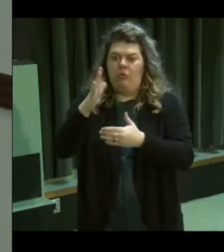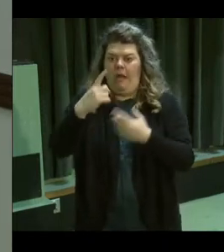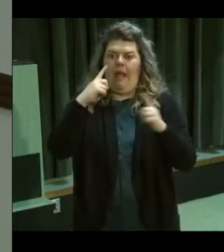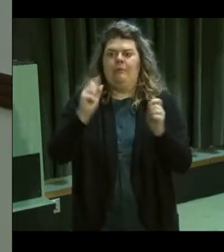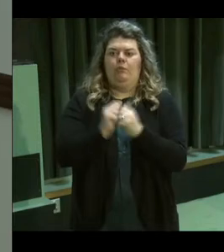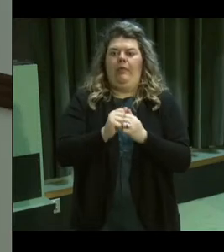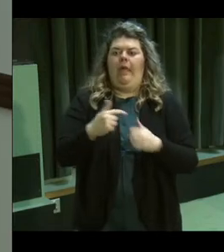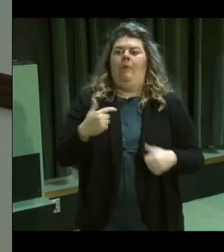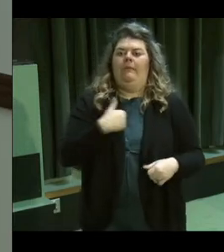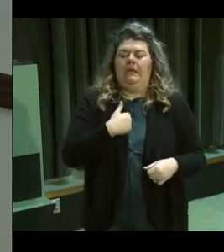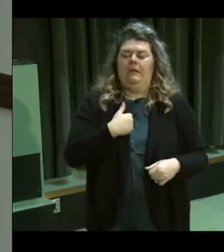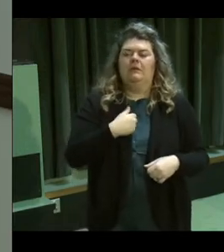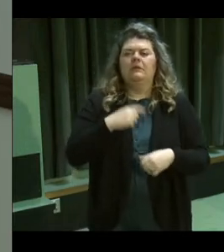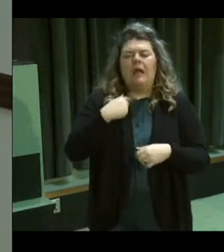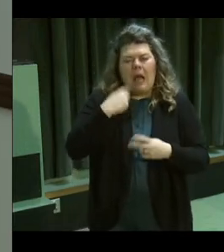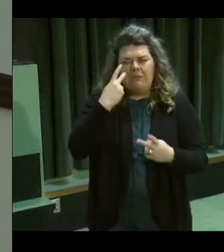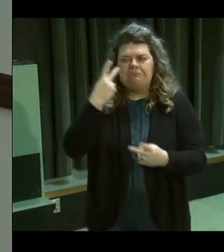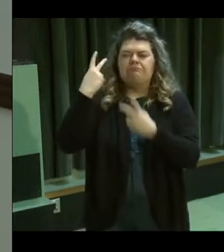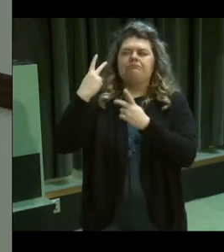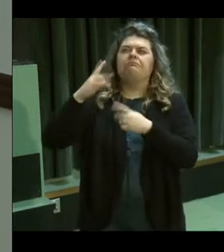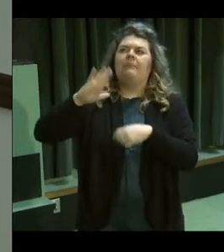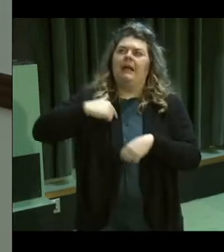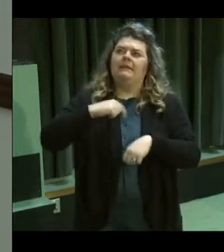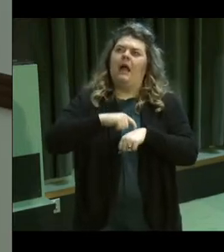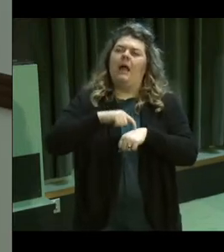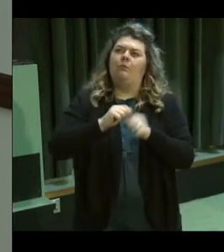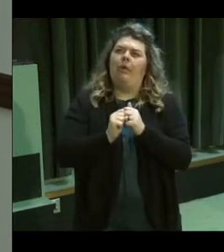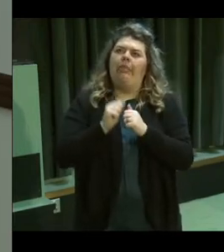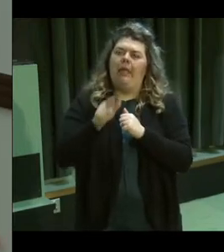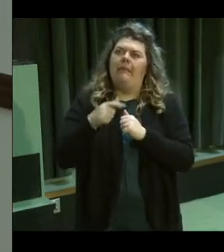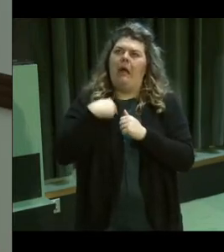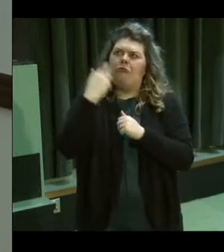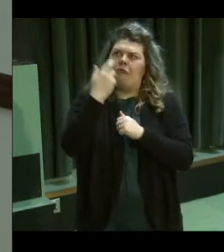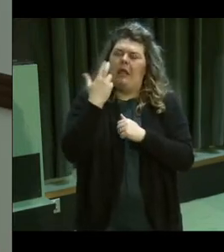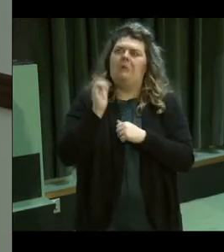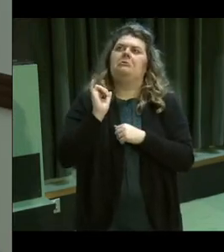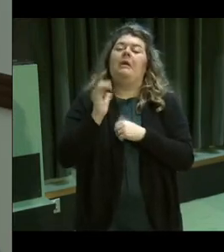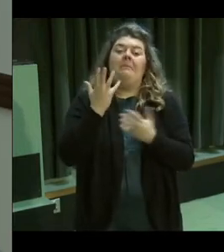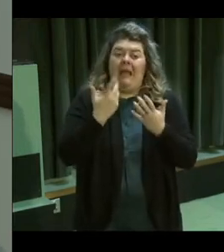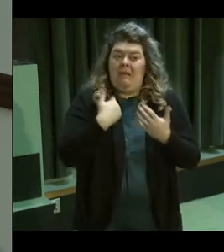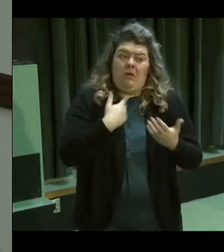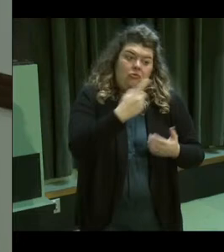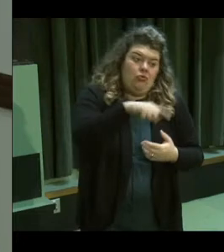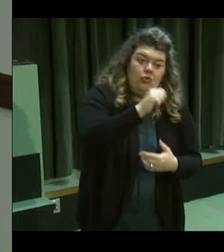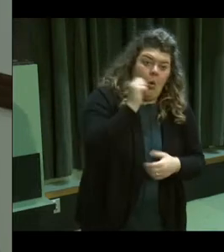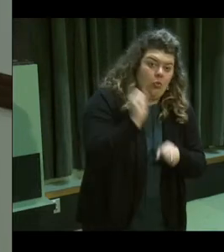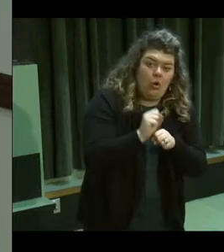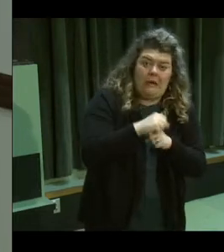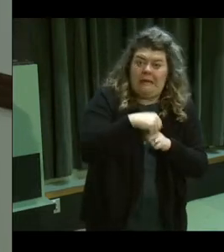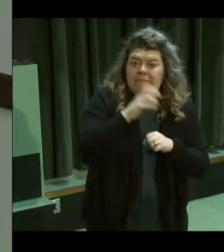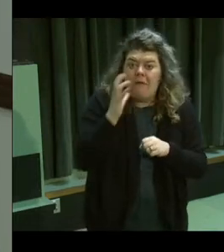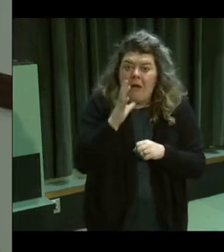with him, I remember him telling